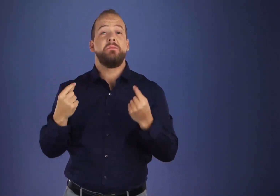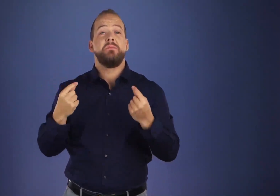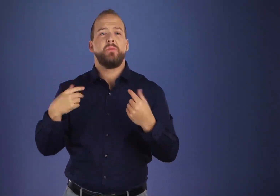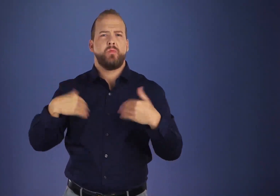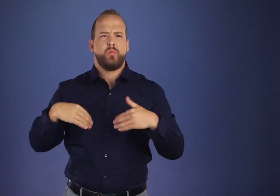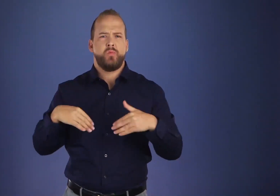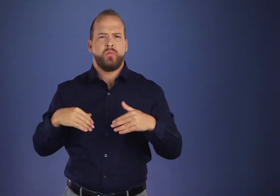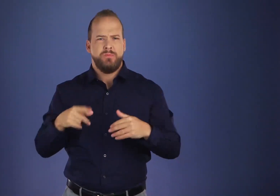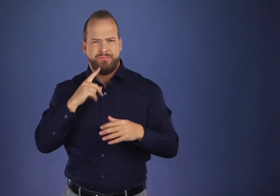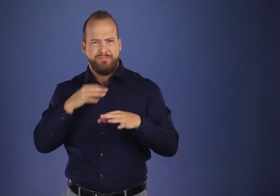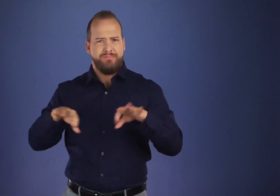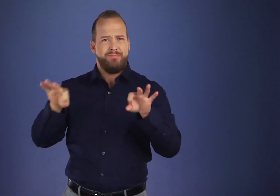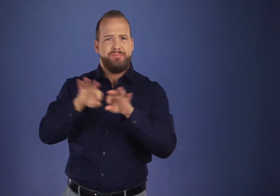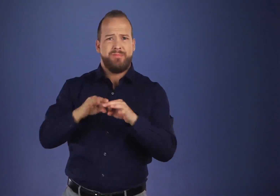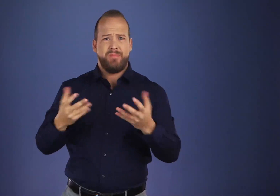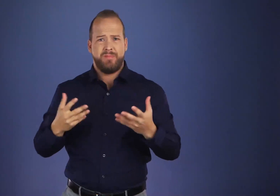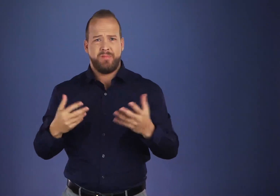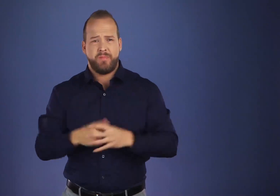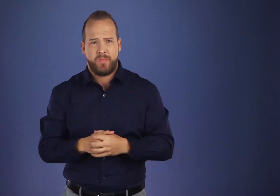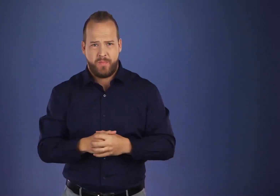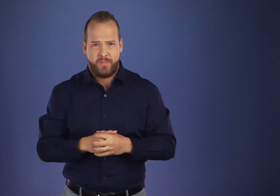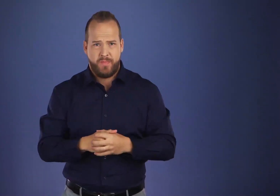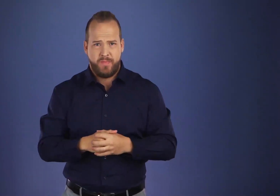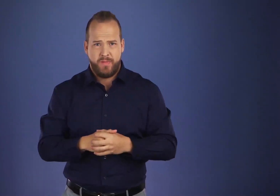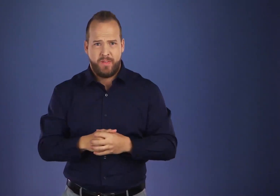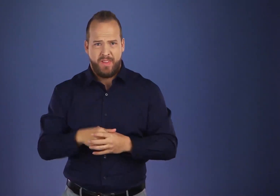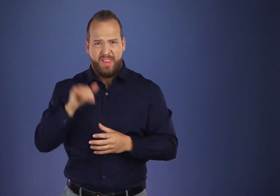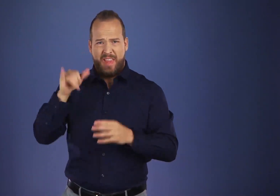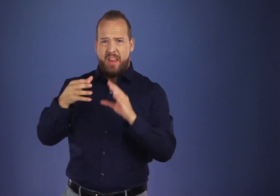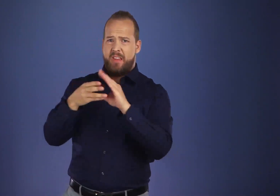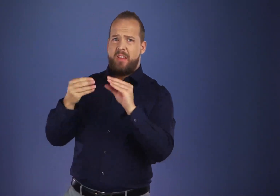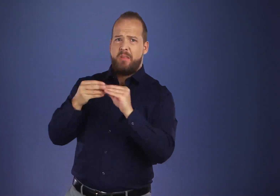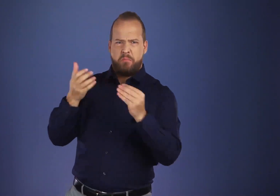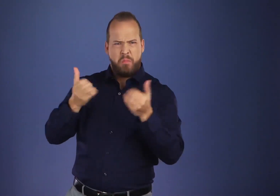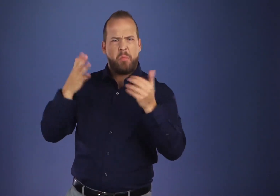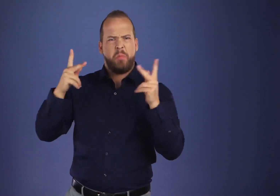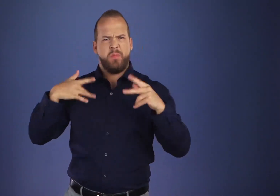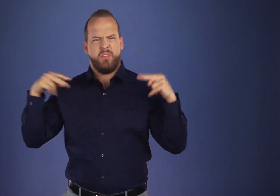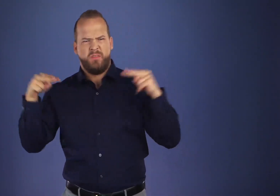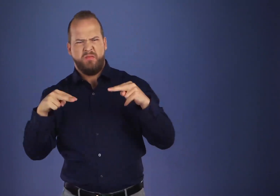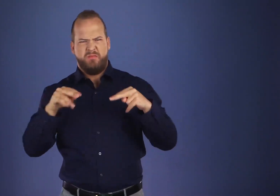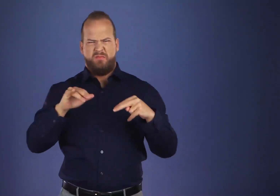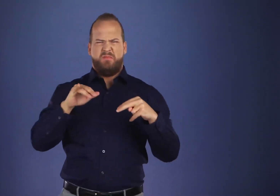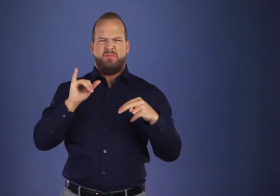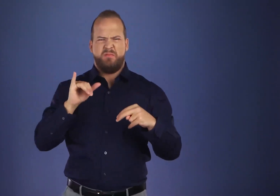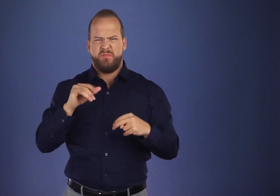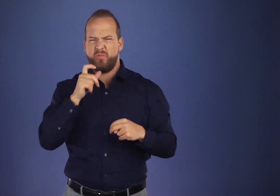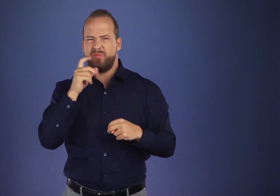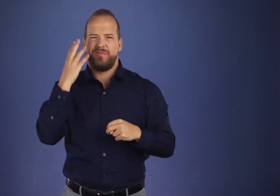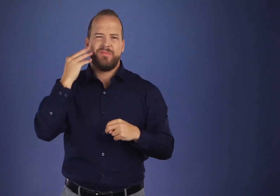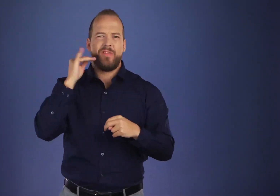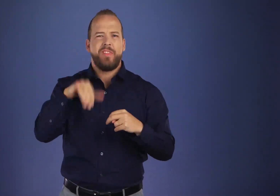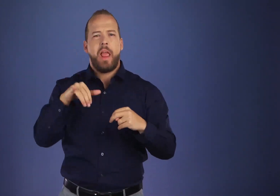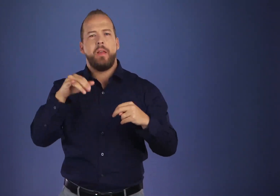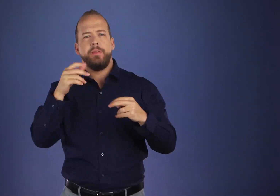Then it is explained that other Steps of the A.A. program can be practiced with success only when Step Three